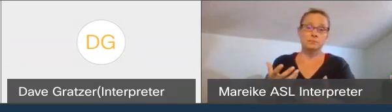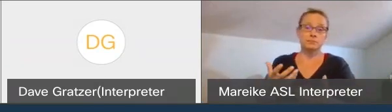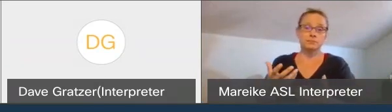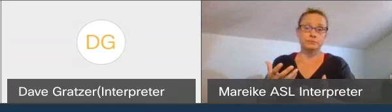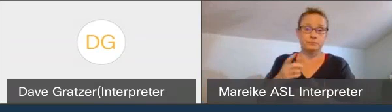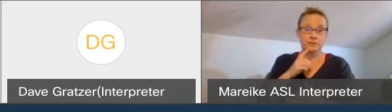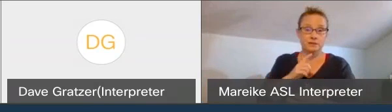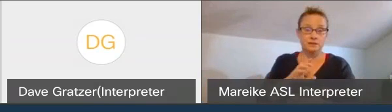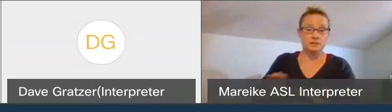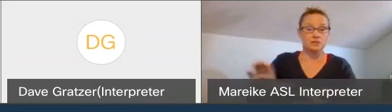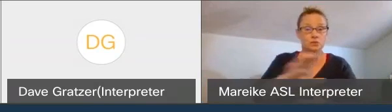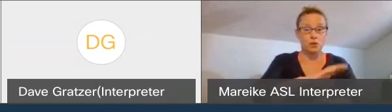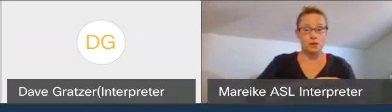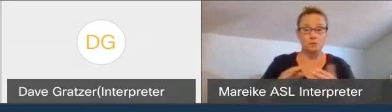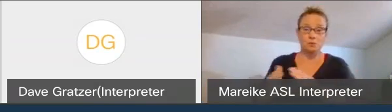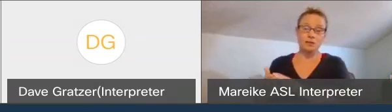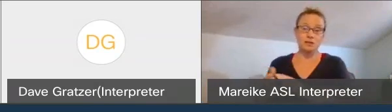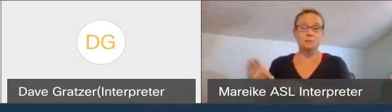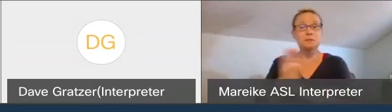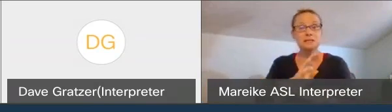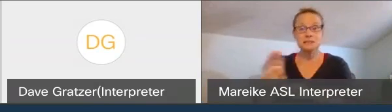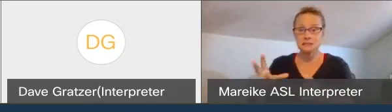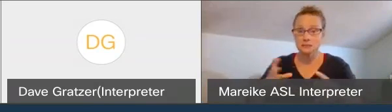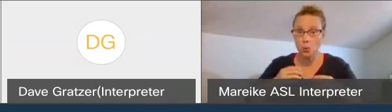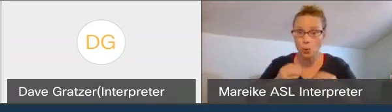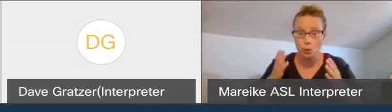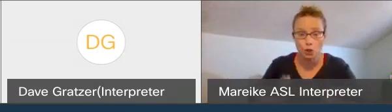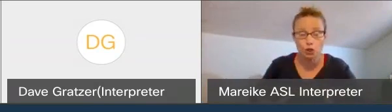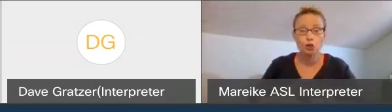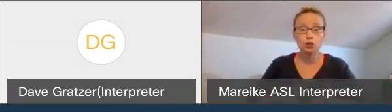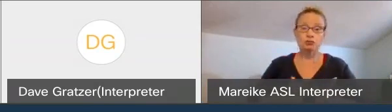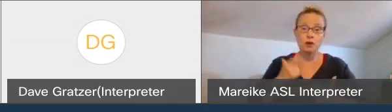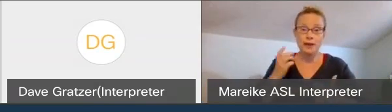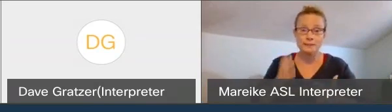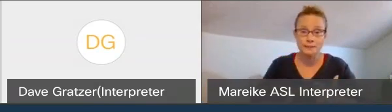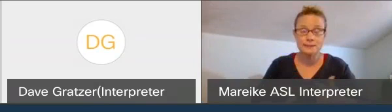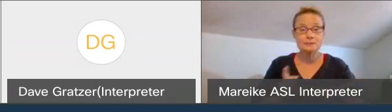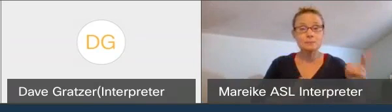is your community, your business owners, your--your residents, the people that are out there every day.